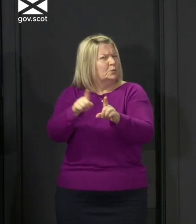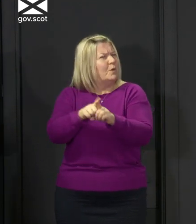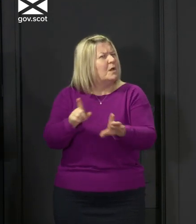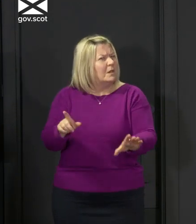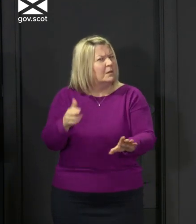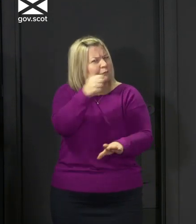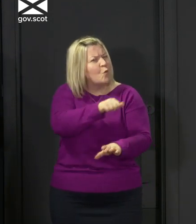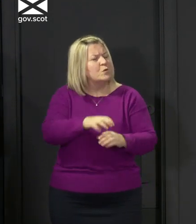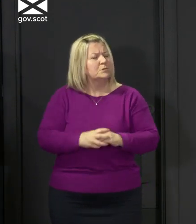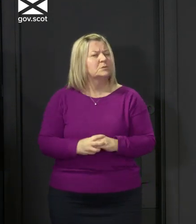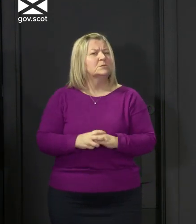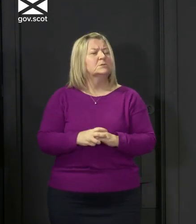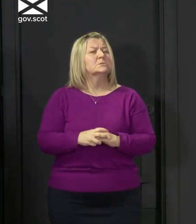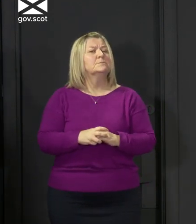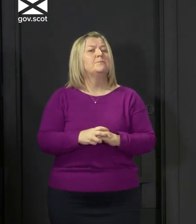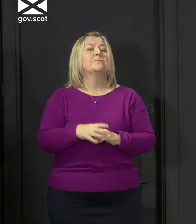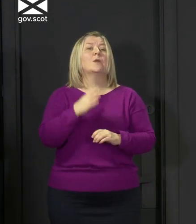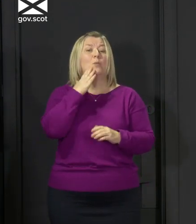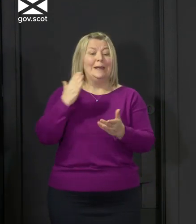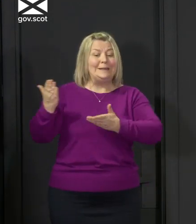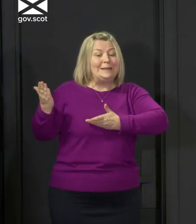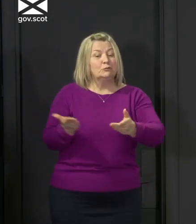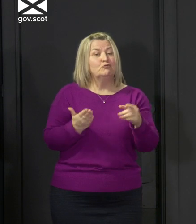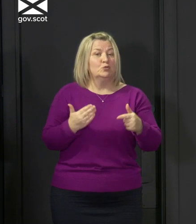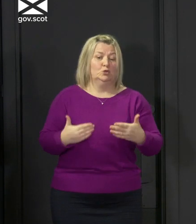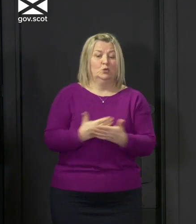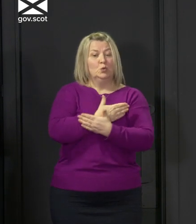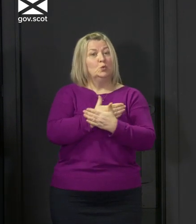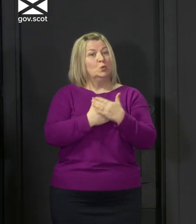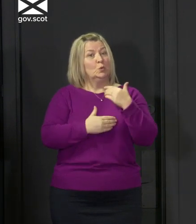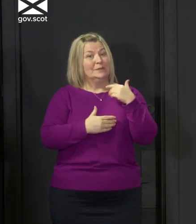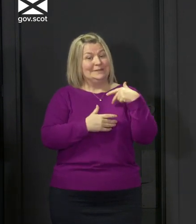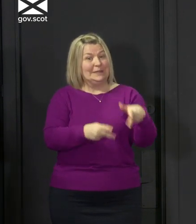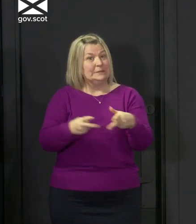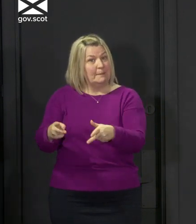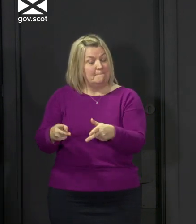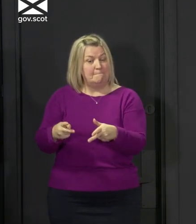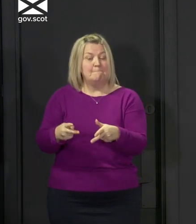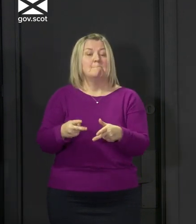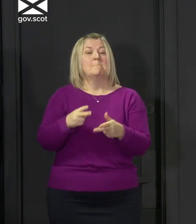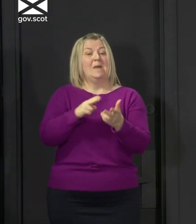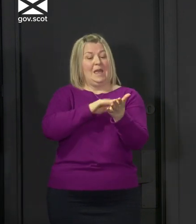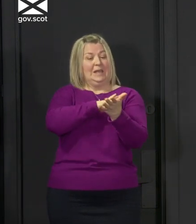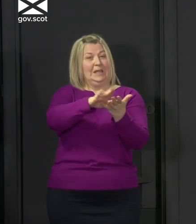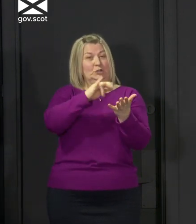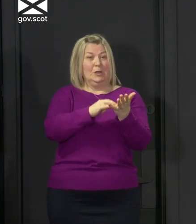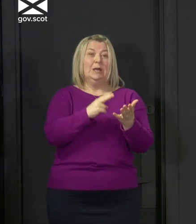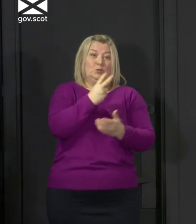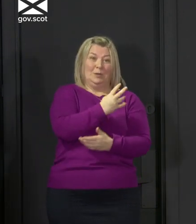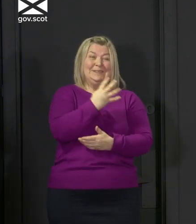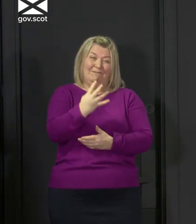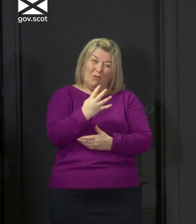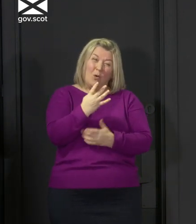On the first day that we introduced our new system, NHS 24 received almost 12,000 calls